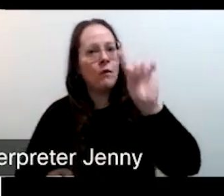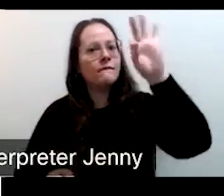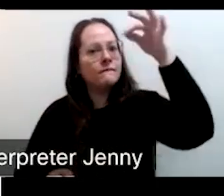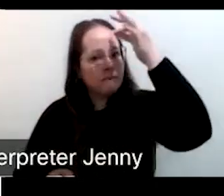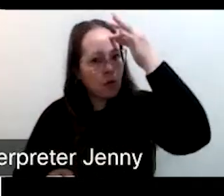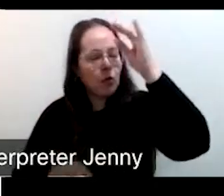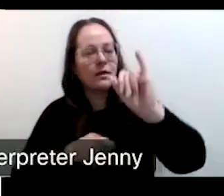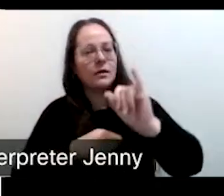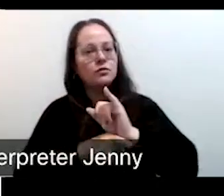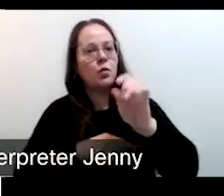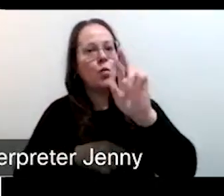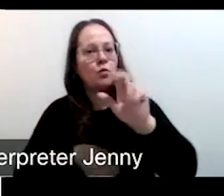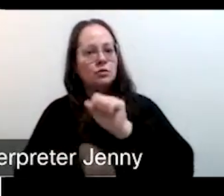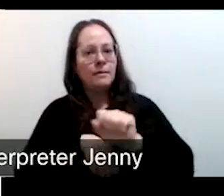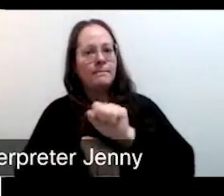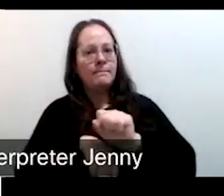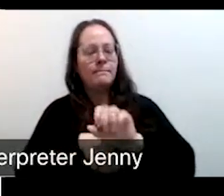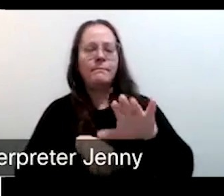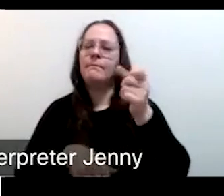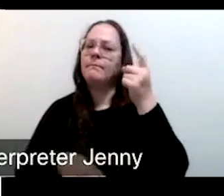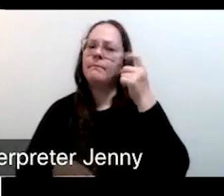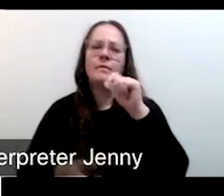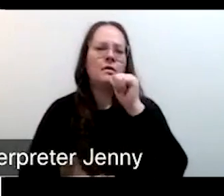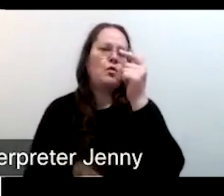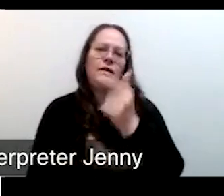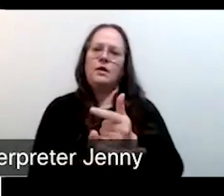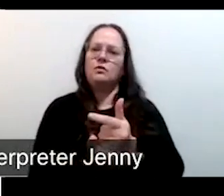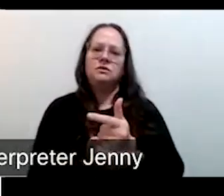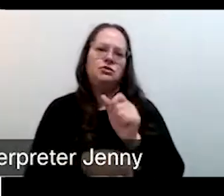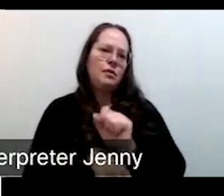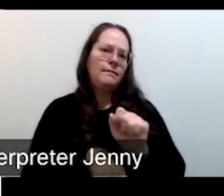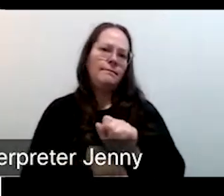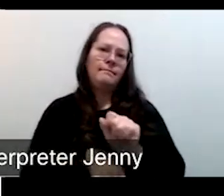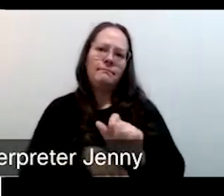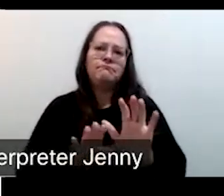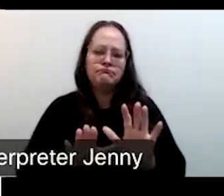jobs; however, it does not guarantee you a job. Please keep up your job hunt!